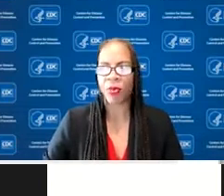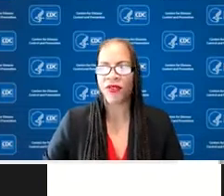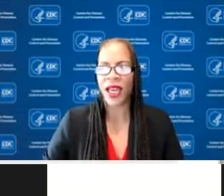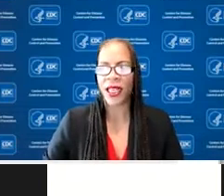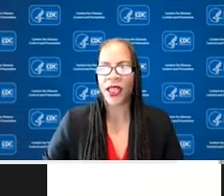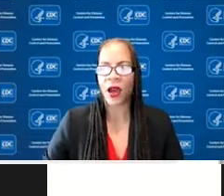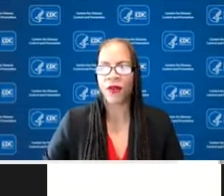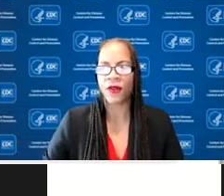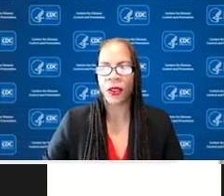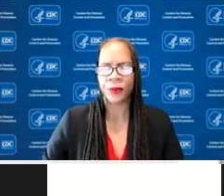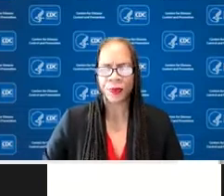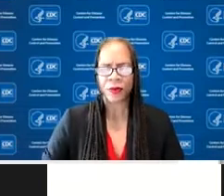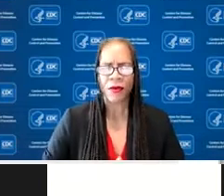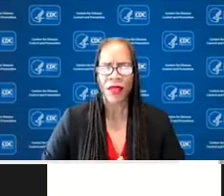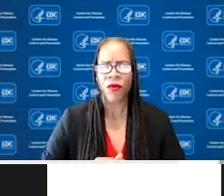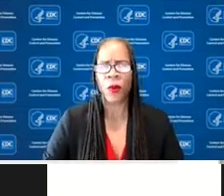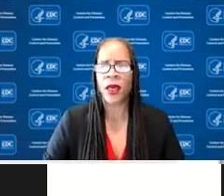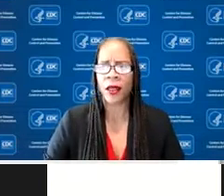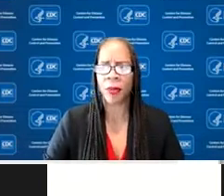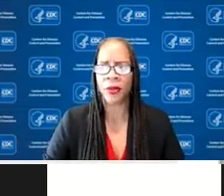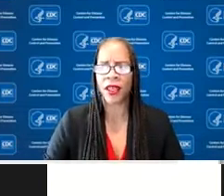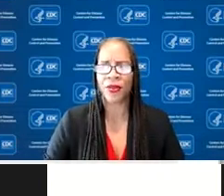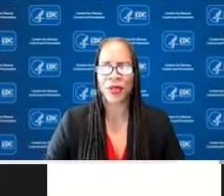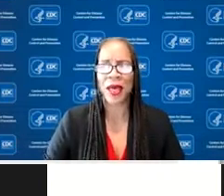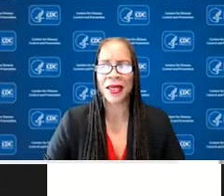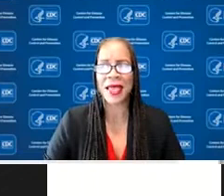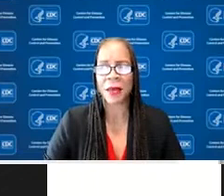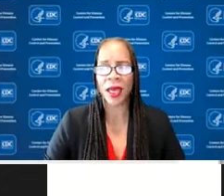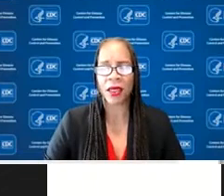I provided an overview of what we call our public health response timeline,